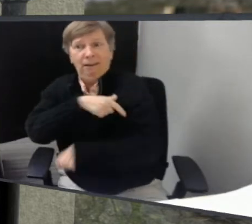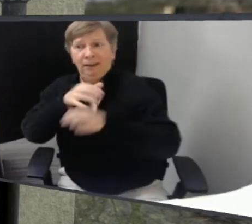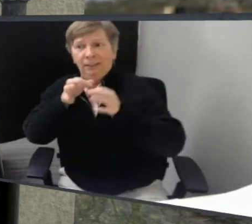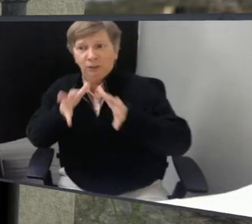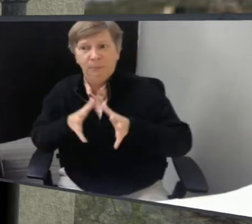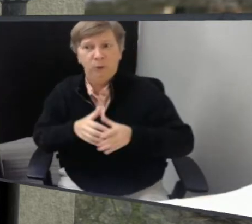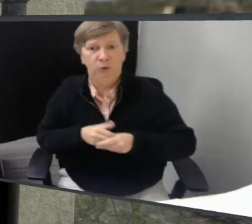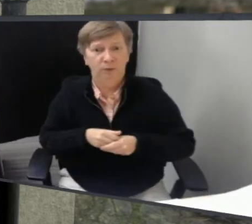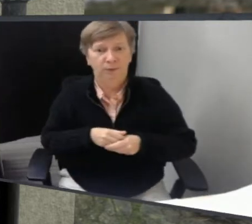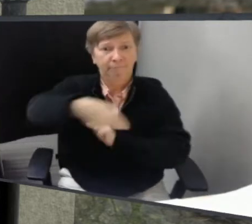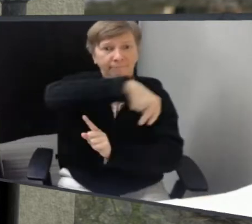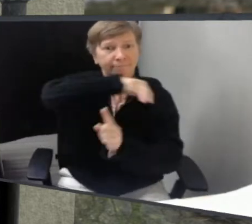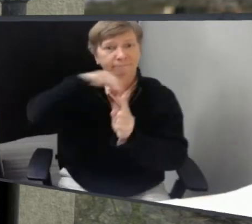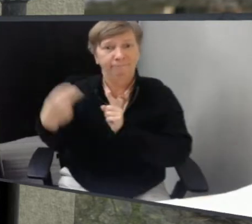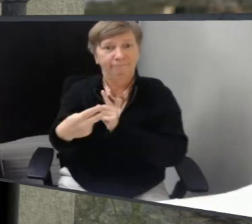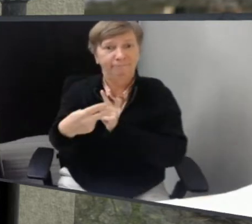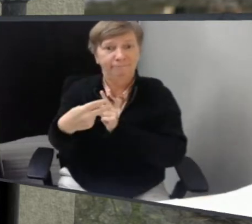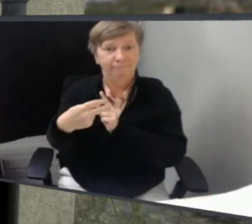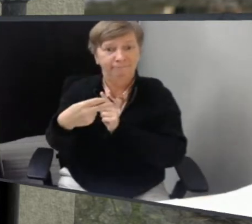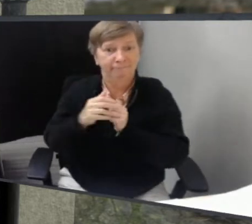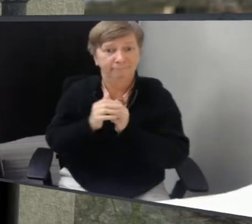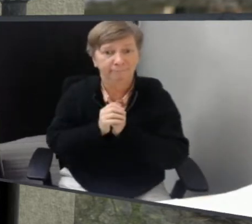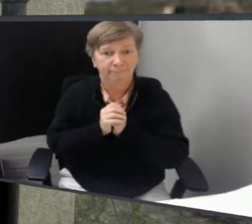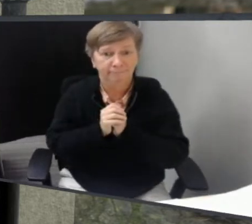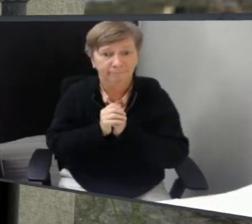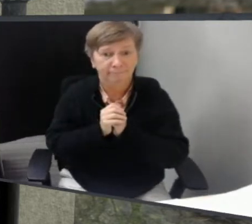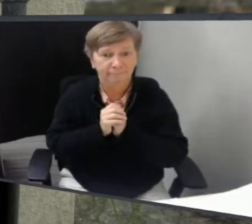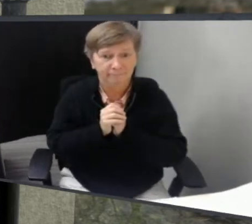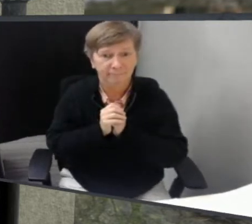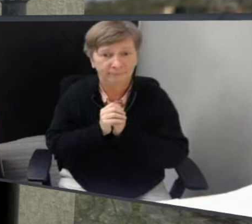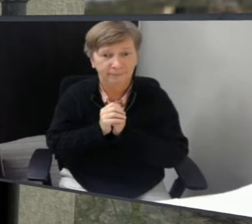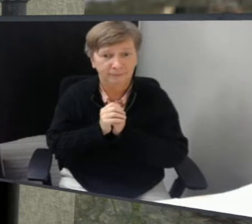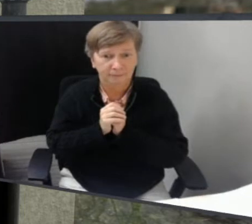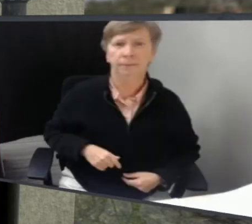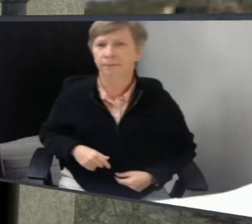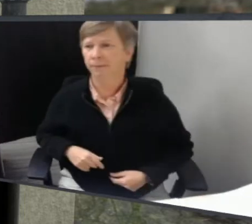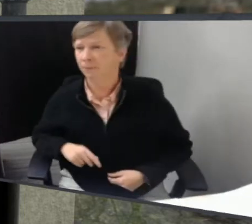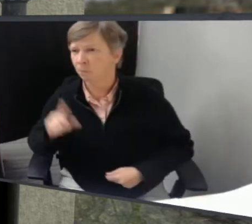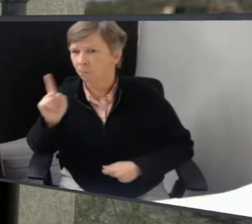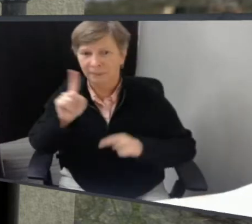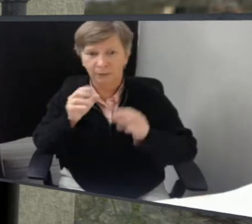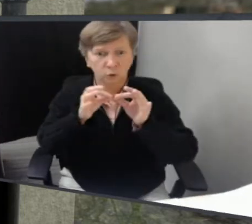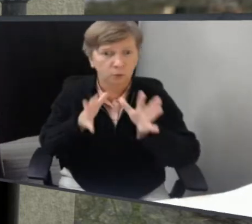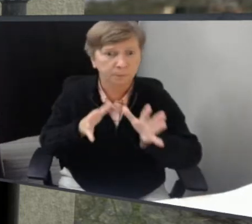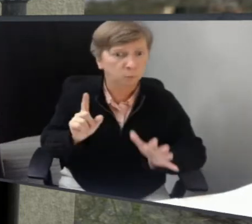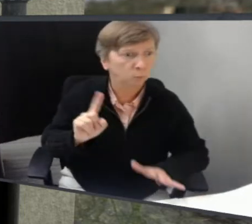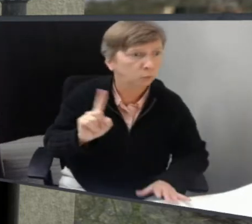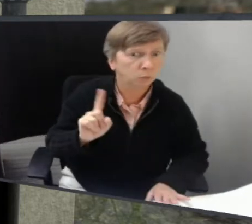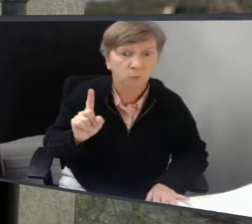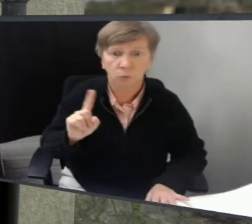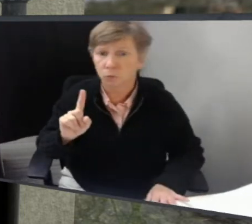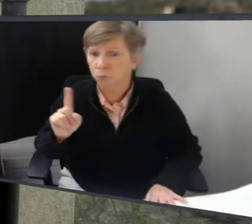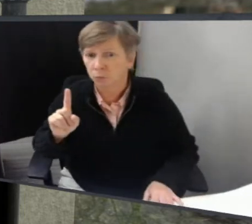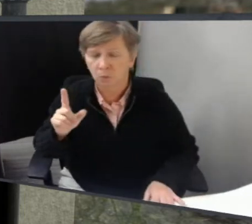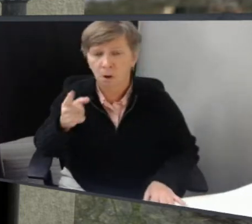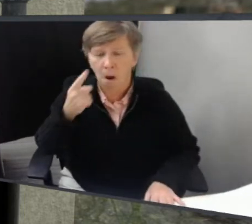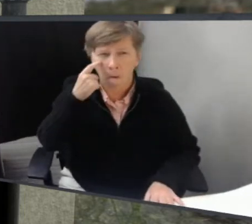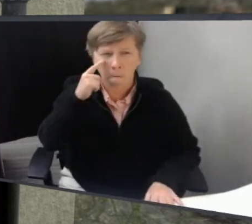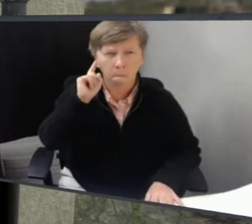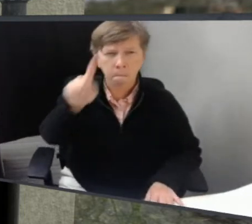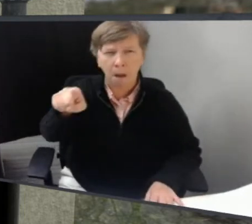and on their back. Interpreter, clearly seen from every view. The reason for this was because many